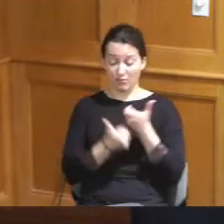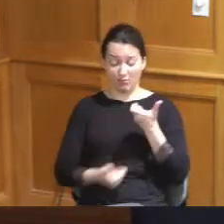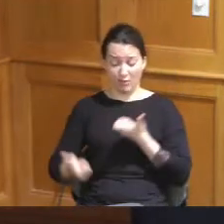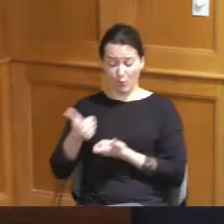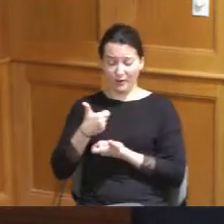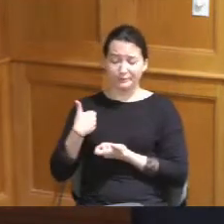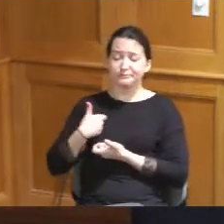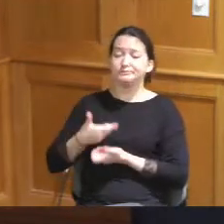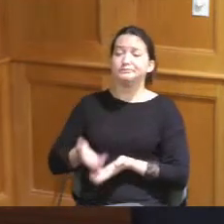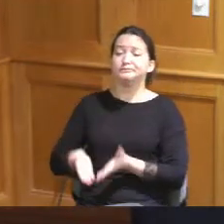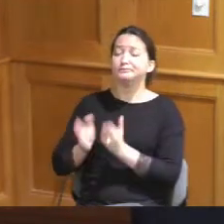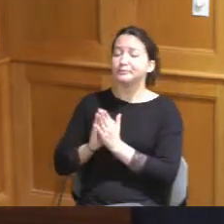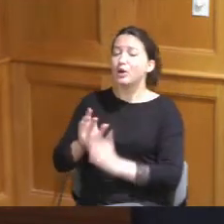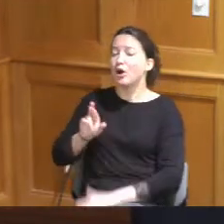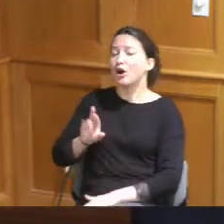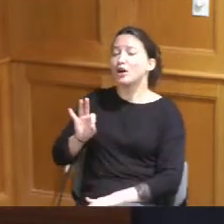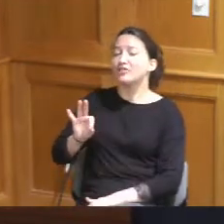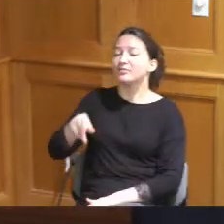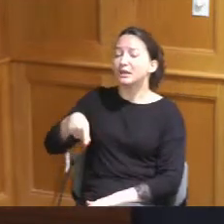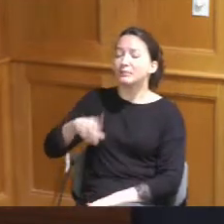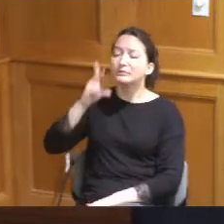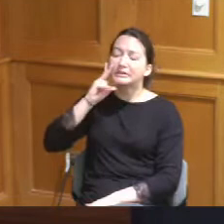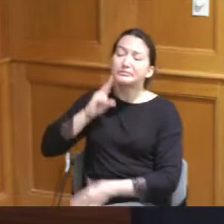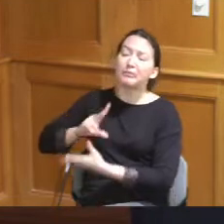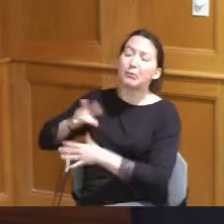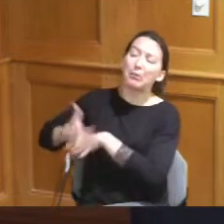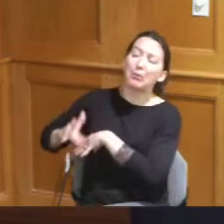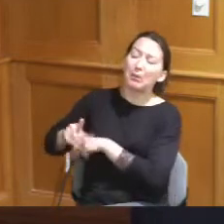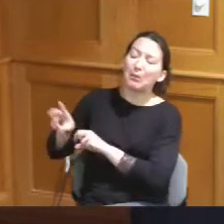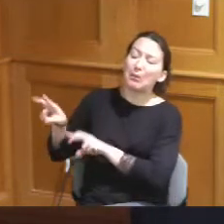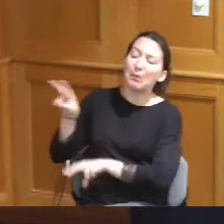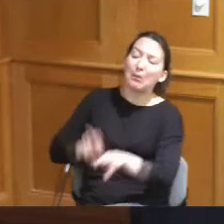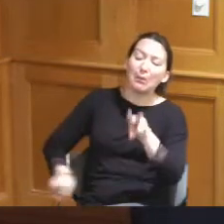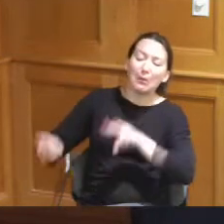out an RFP just to test the waters on this to see what was there we'll now evaluate the responses